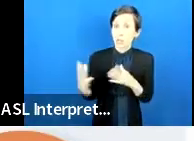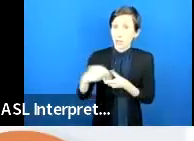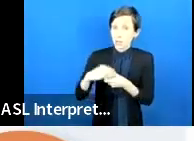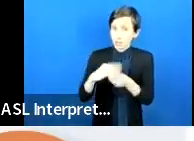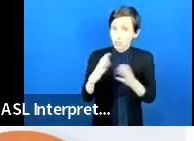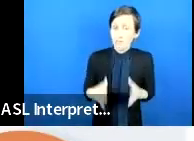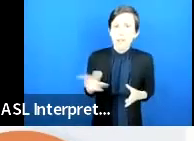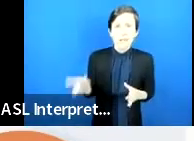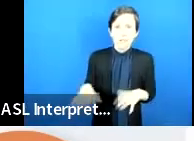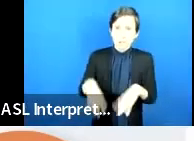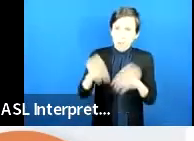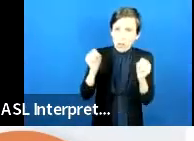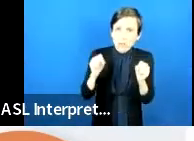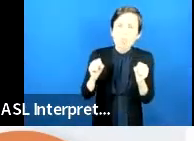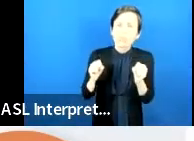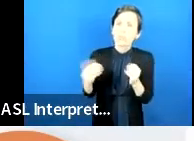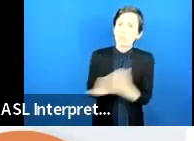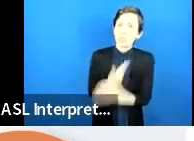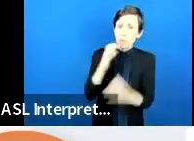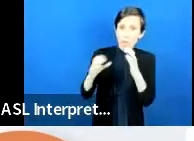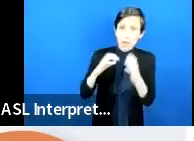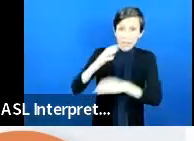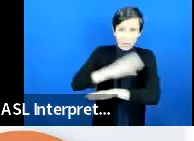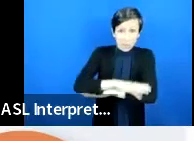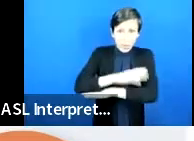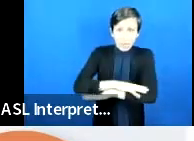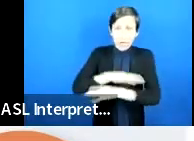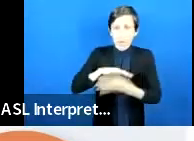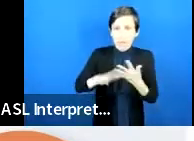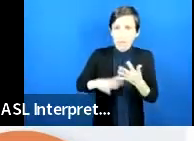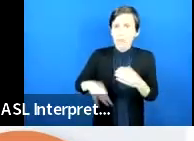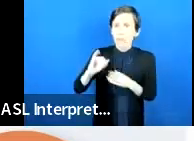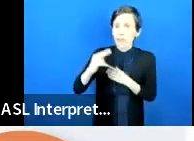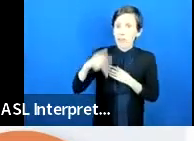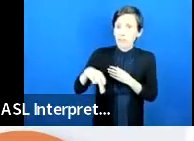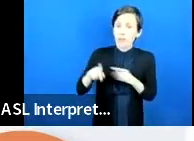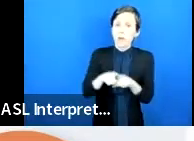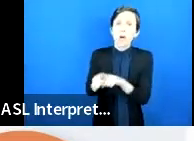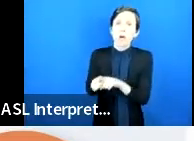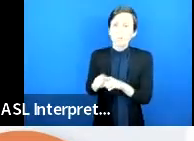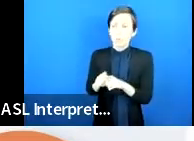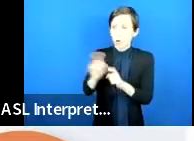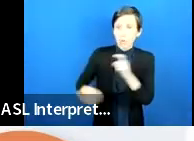and launched new communication platforms. The IHP also awarded 25 grants and